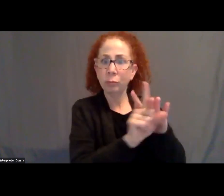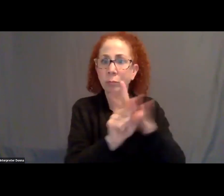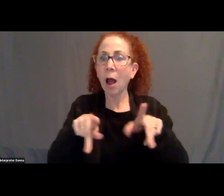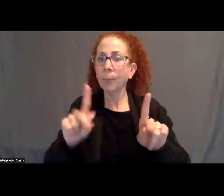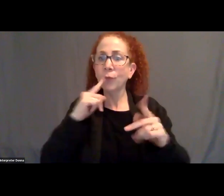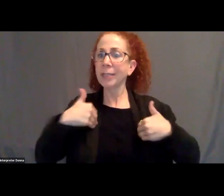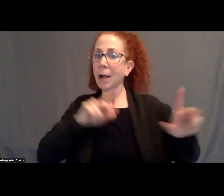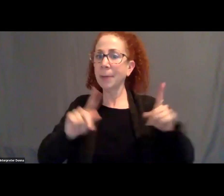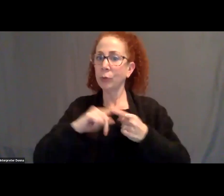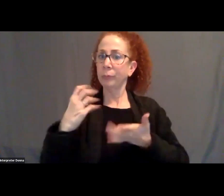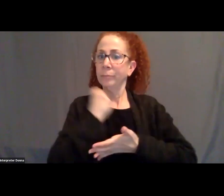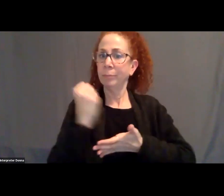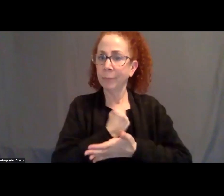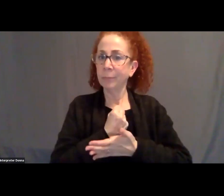to exercise individual agency.